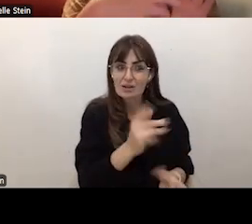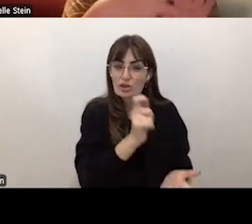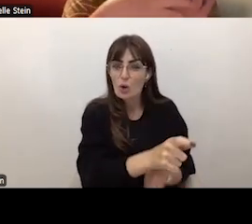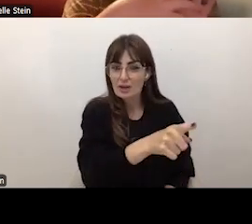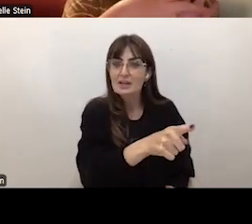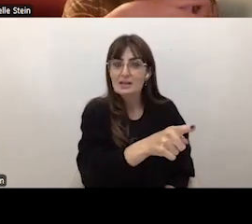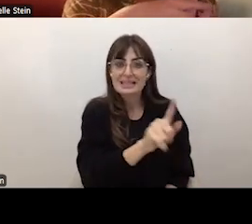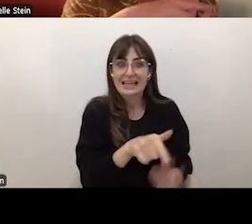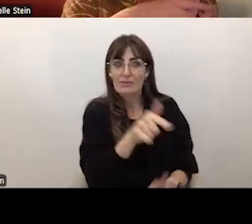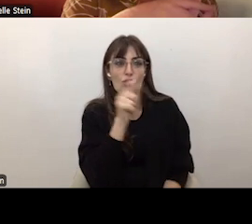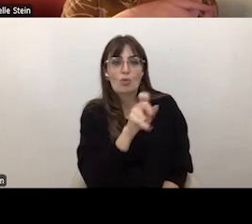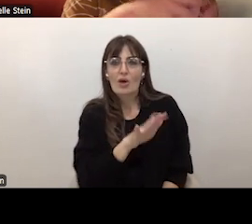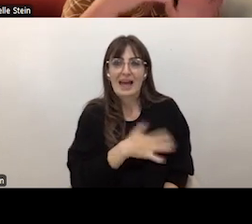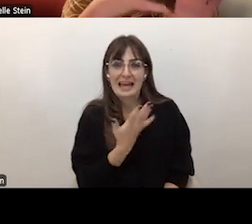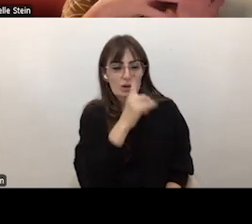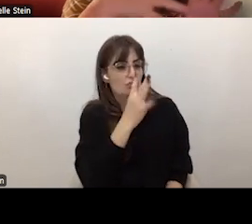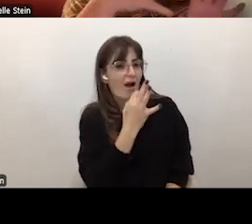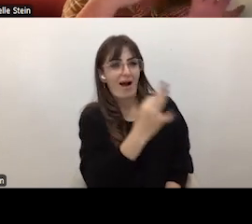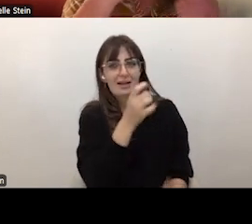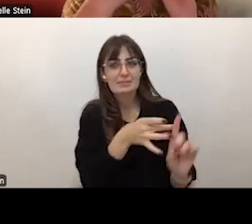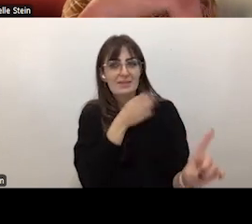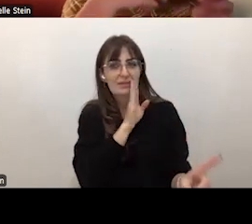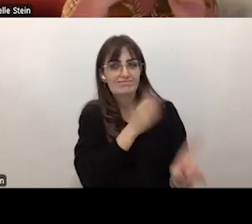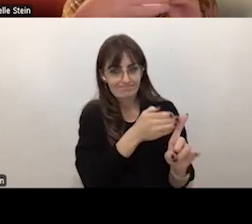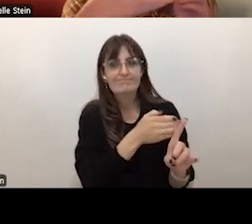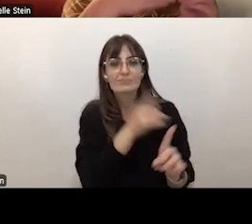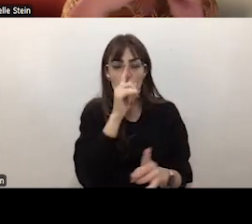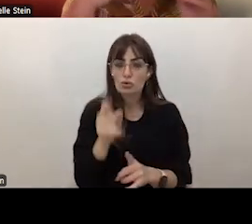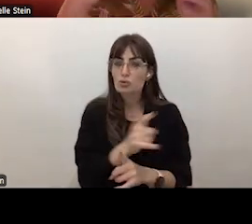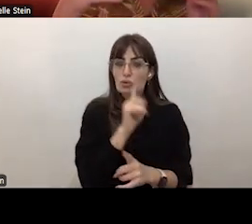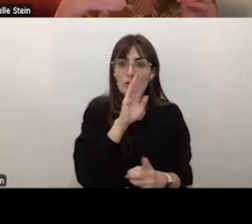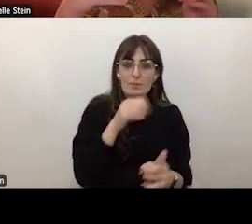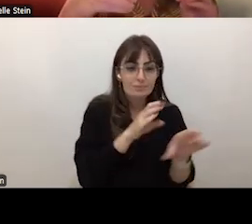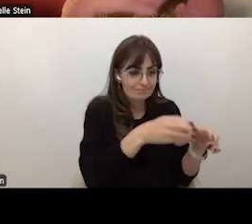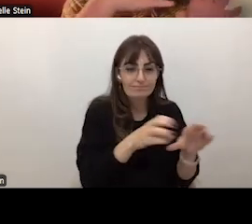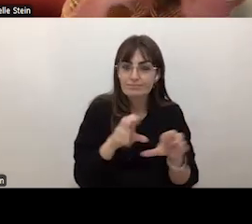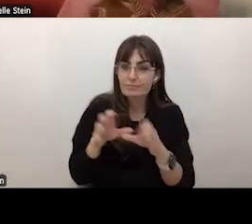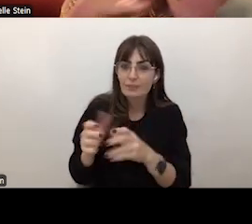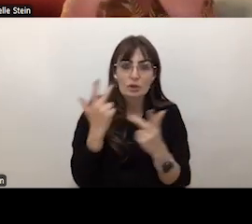they are interested in. It can help you be quite segmented in what content you share. Again,